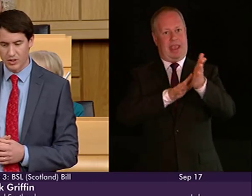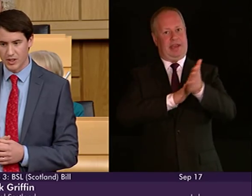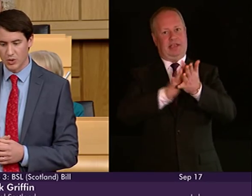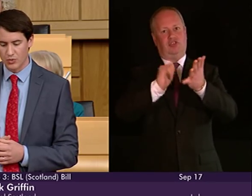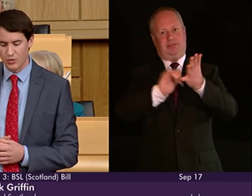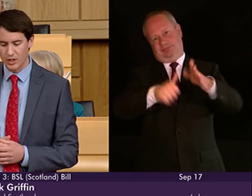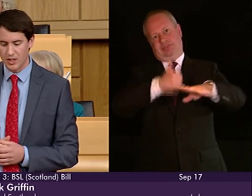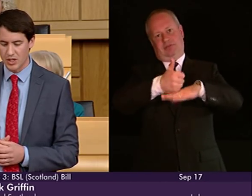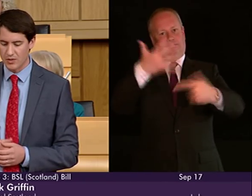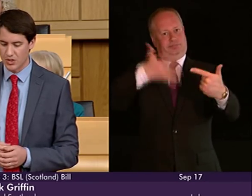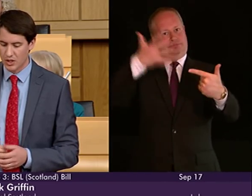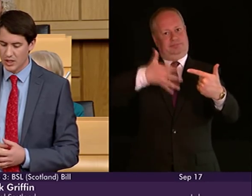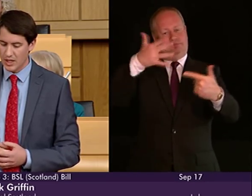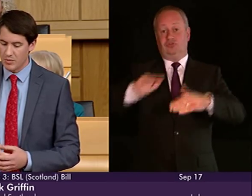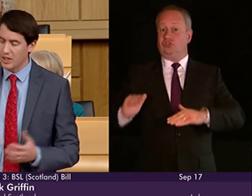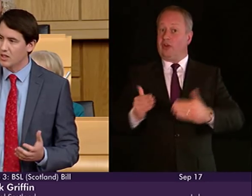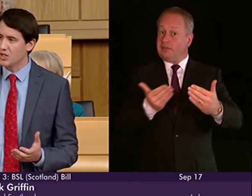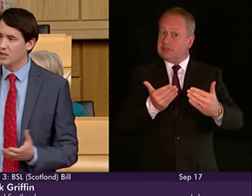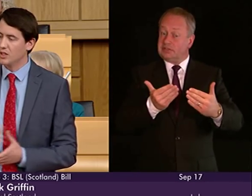has done with video relay services to consider